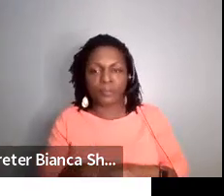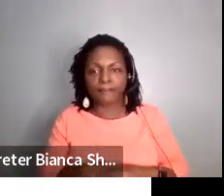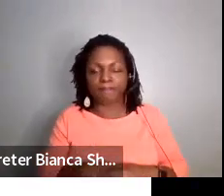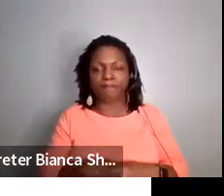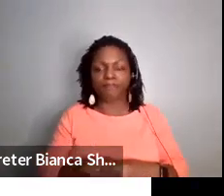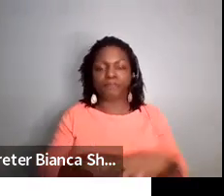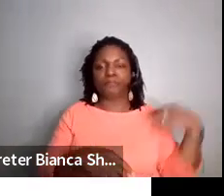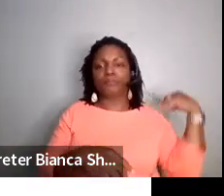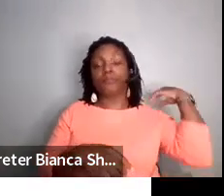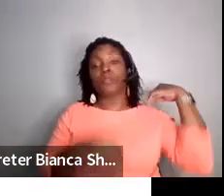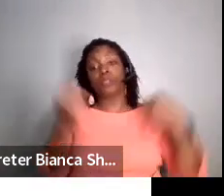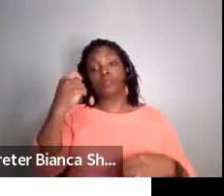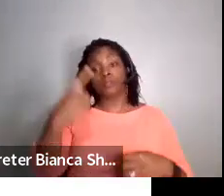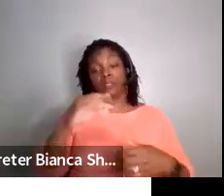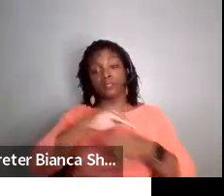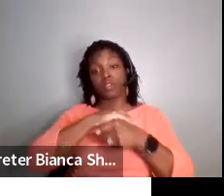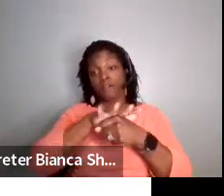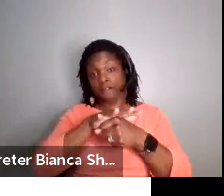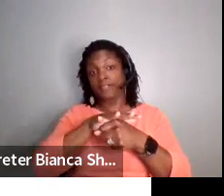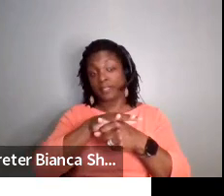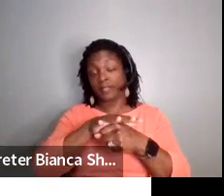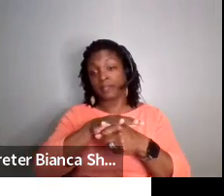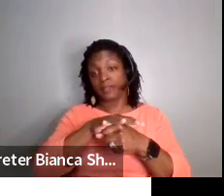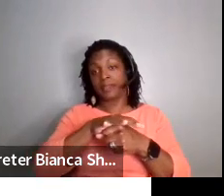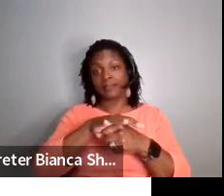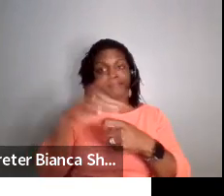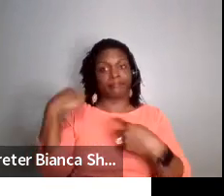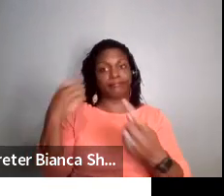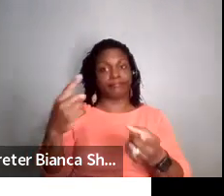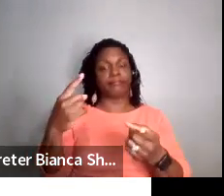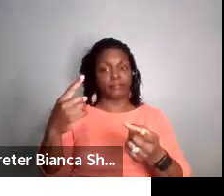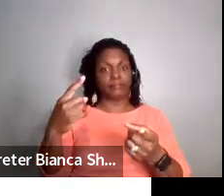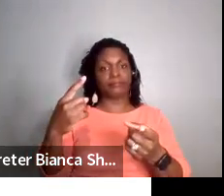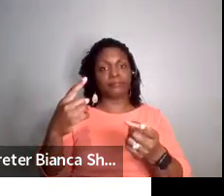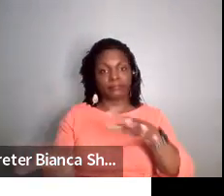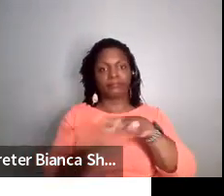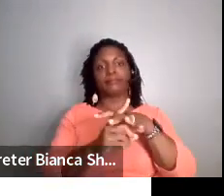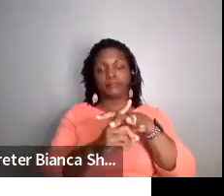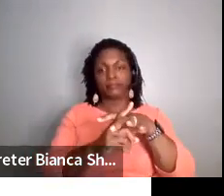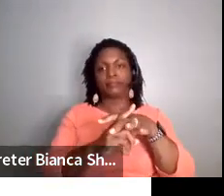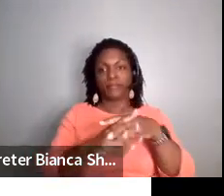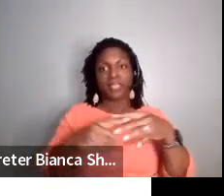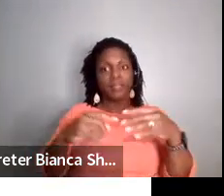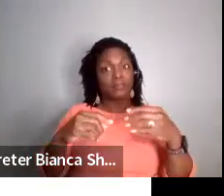On defining the disability, so no Covid can be a disability. Under the Ada section.